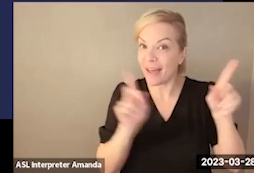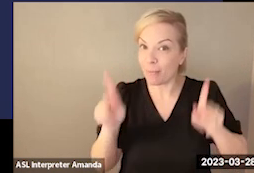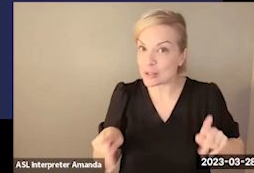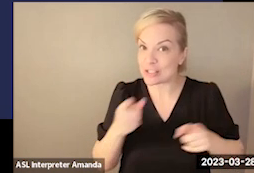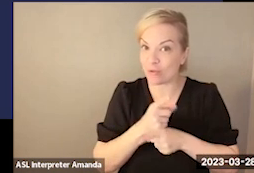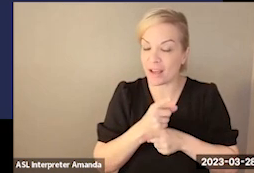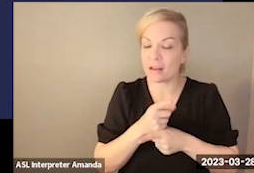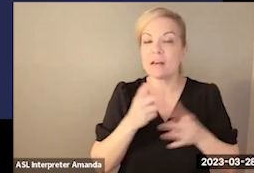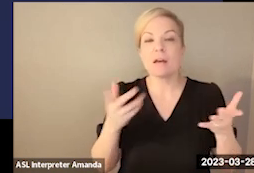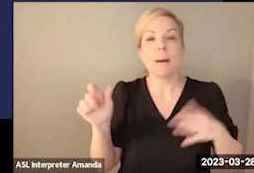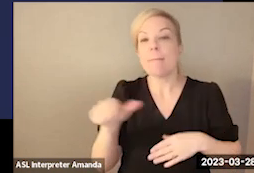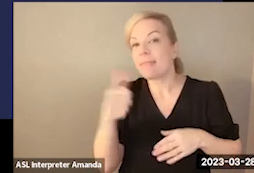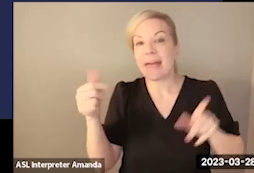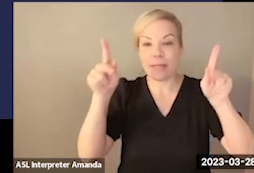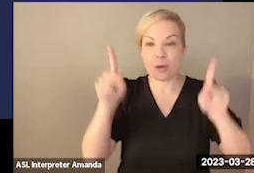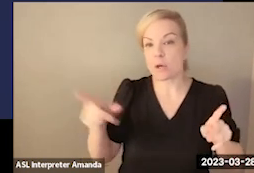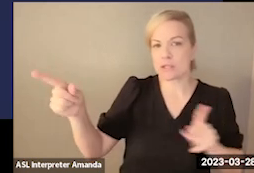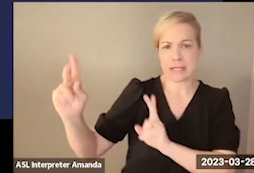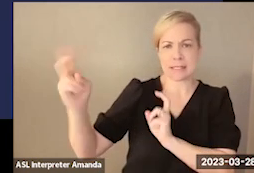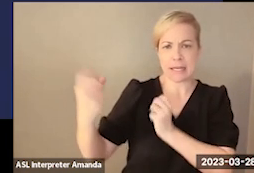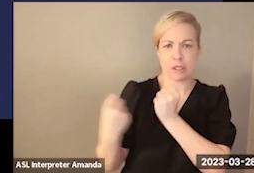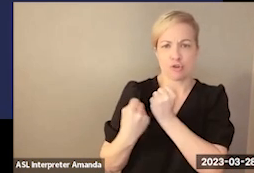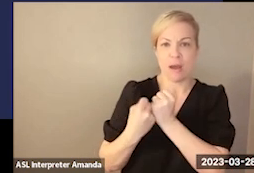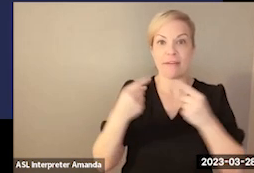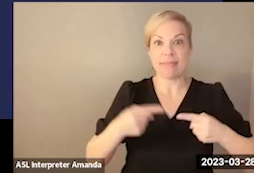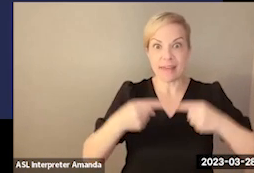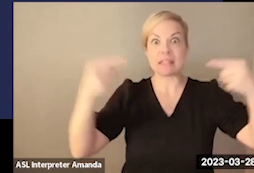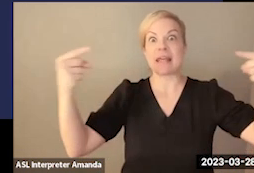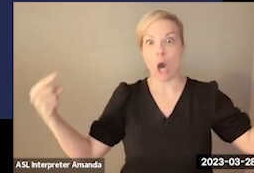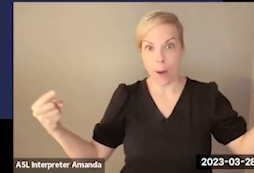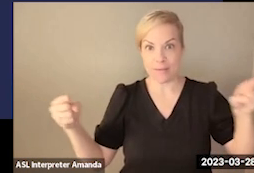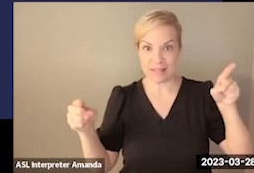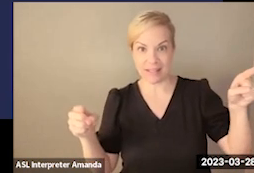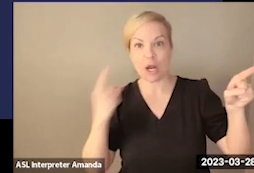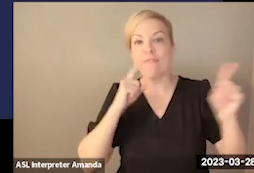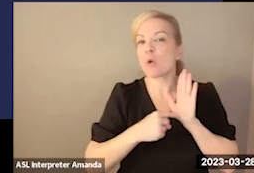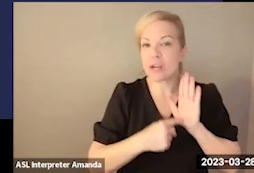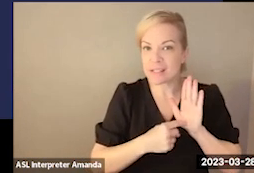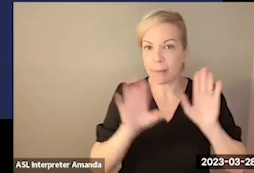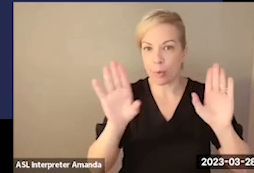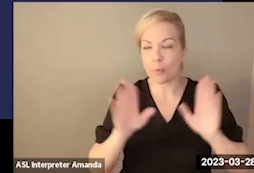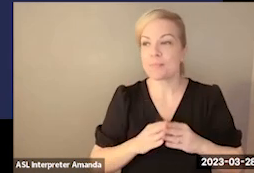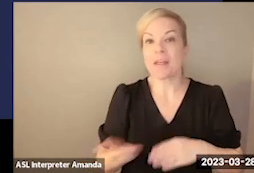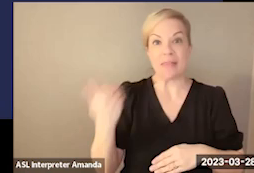Debbie Stine, Science & Technology Policy Academy: the issue advocate, and that's sort of the opposite extreme. So, for example, at one of the last meetings